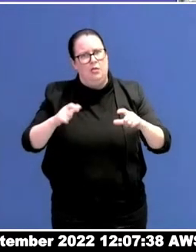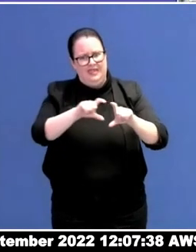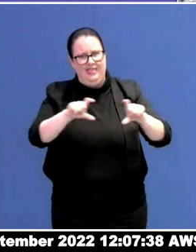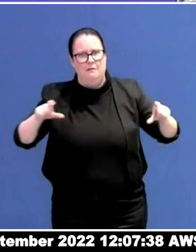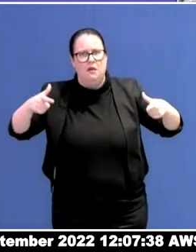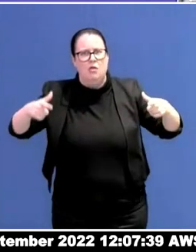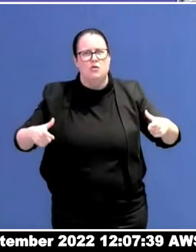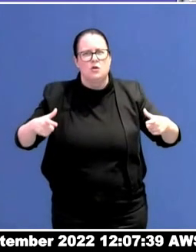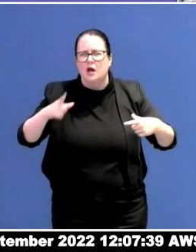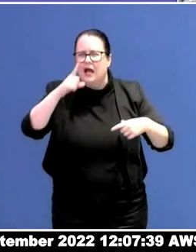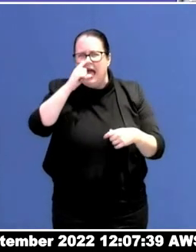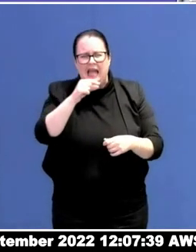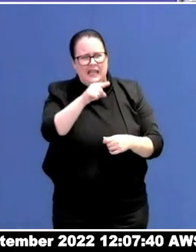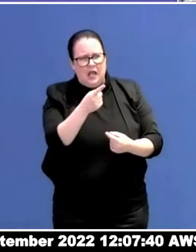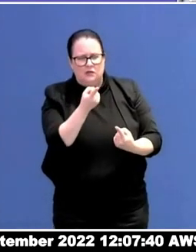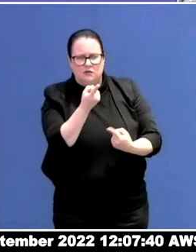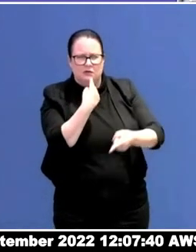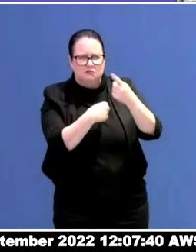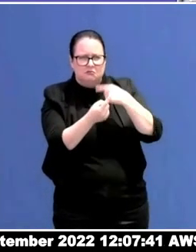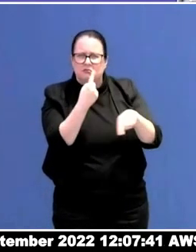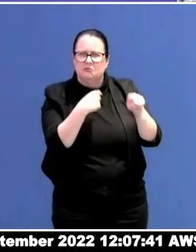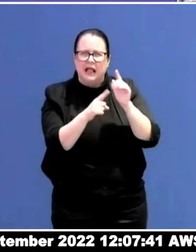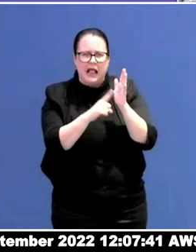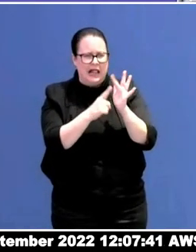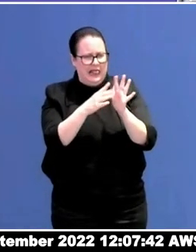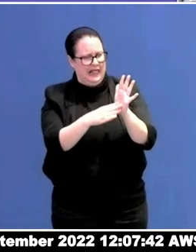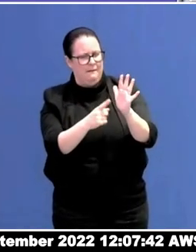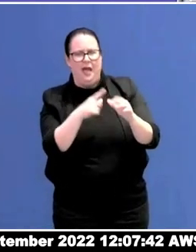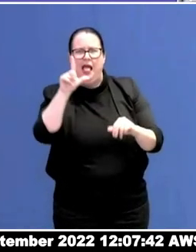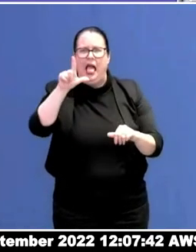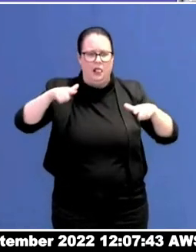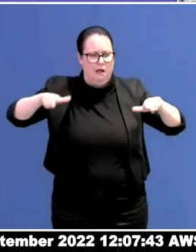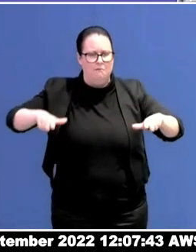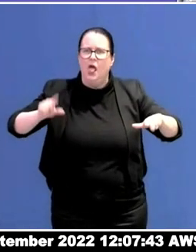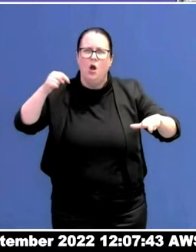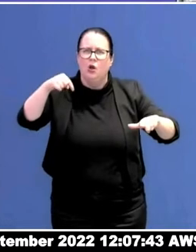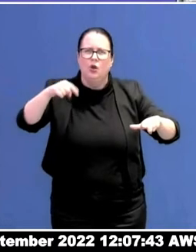Can you just give us an indication of how Lima block is organised.